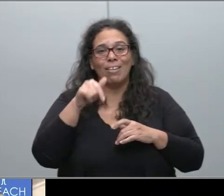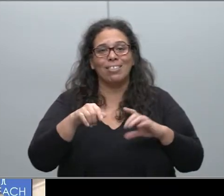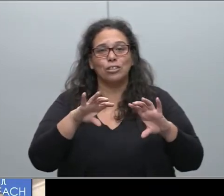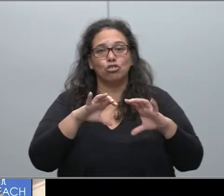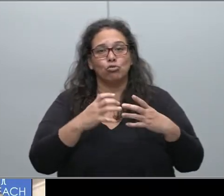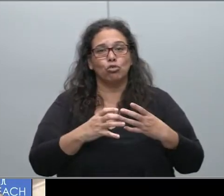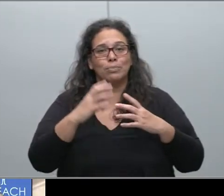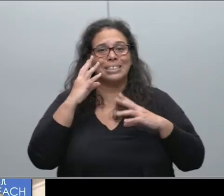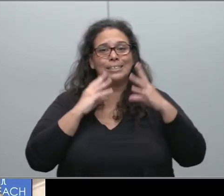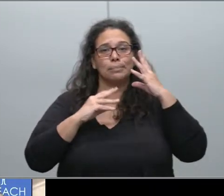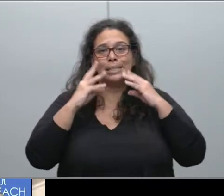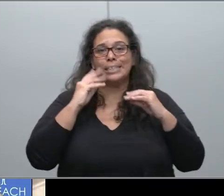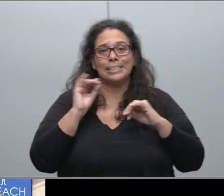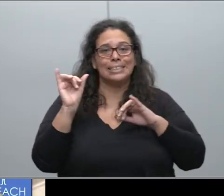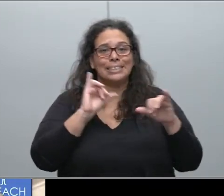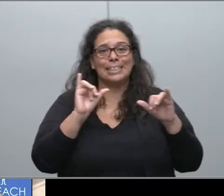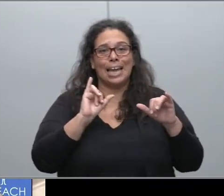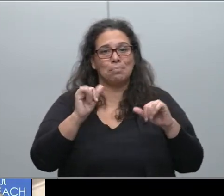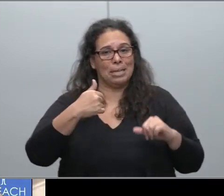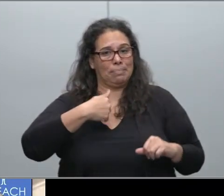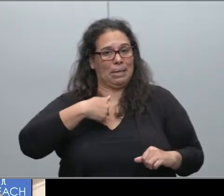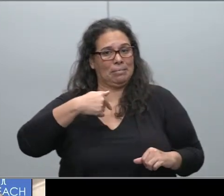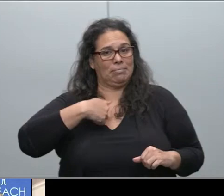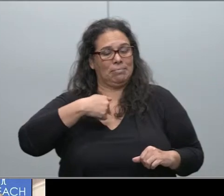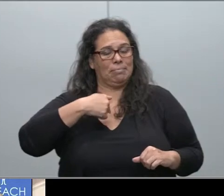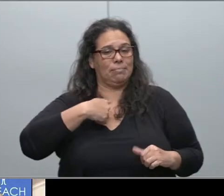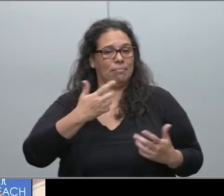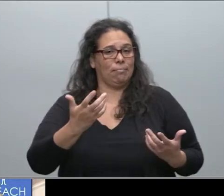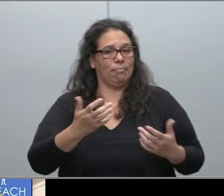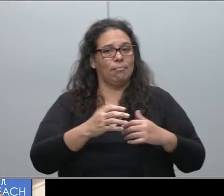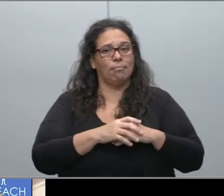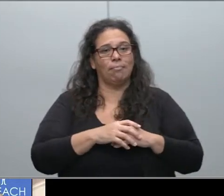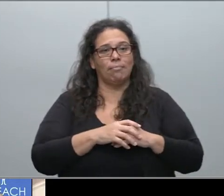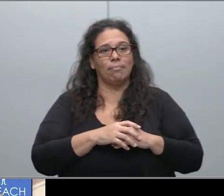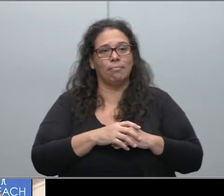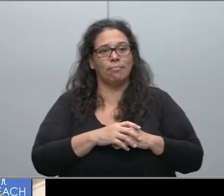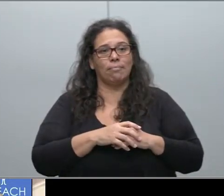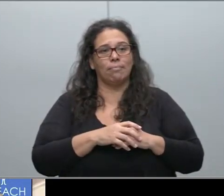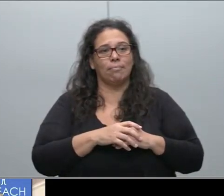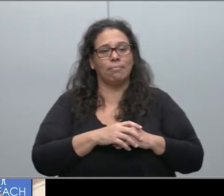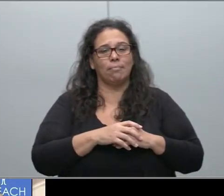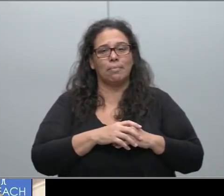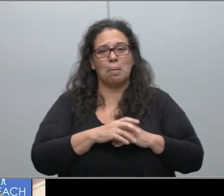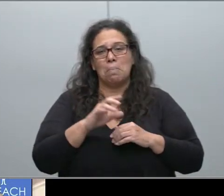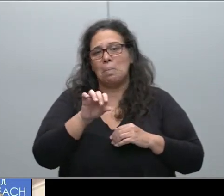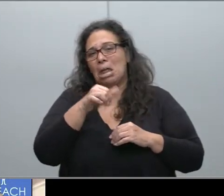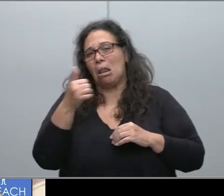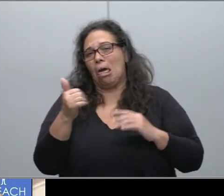I'm thankful for you to give me this link. Thank you. Thank you. - Thank you.